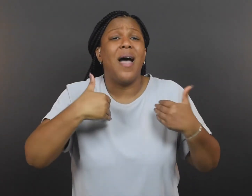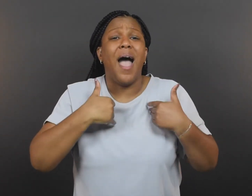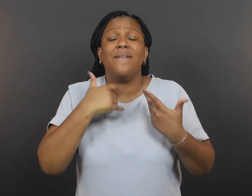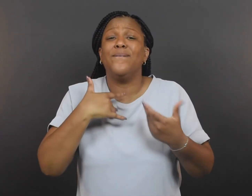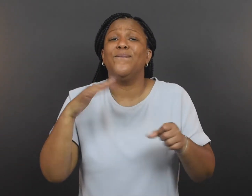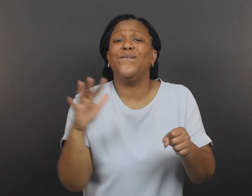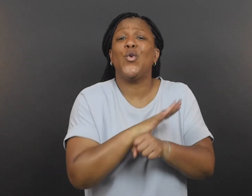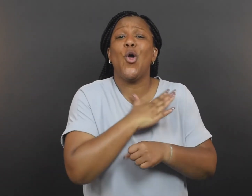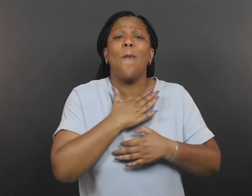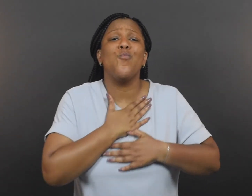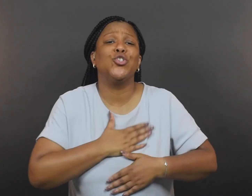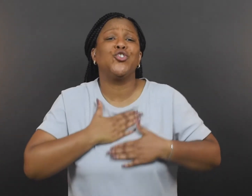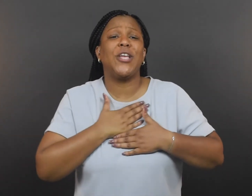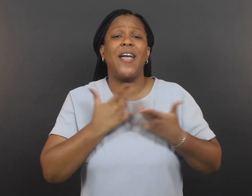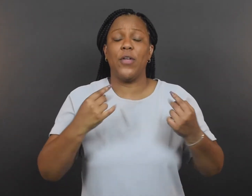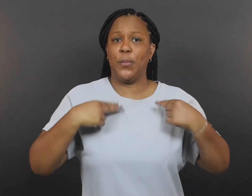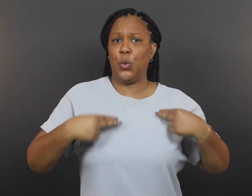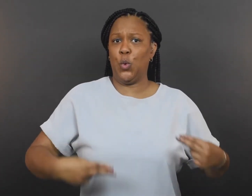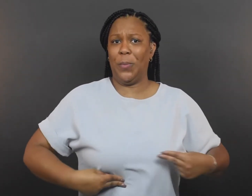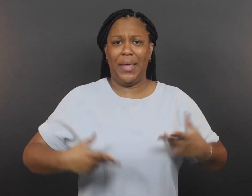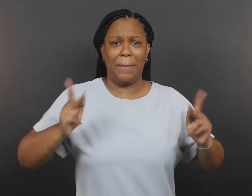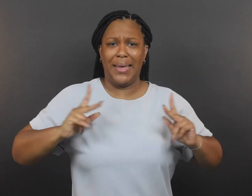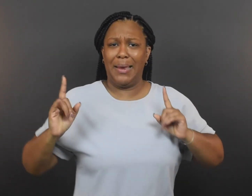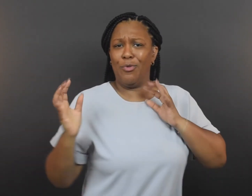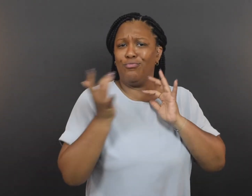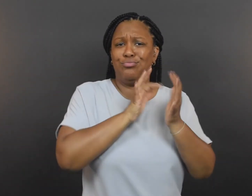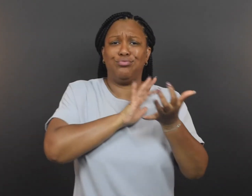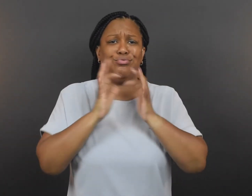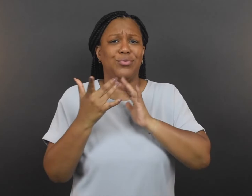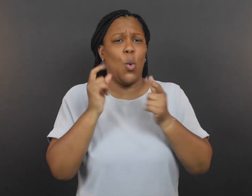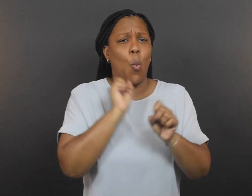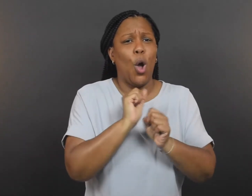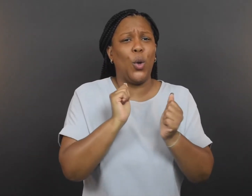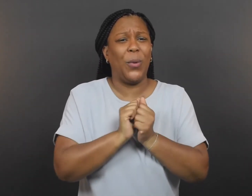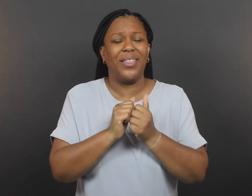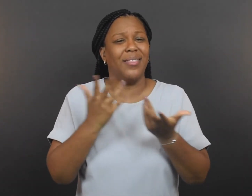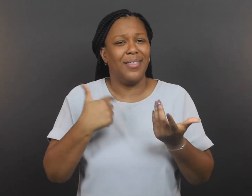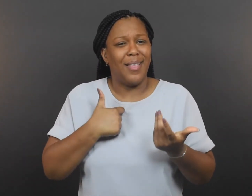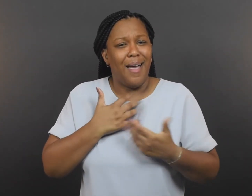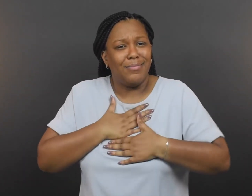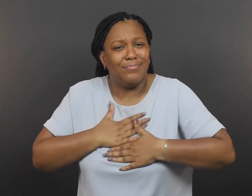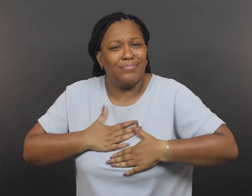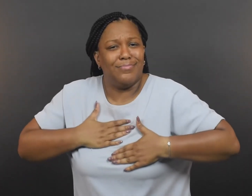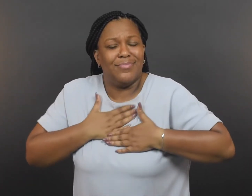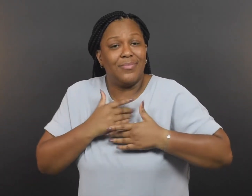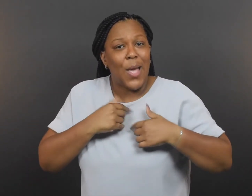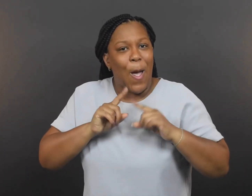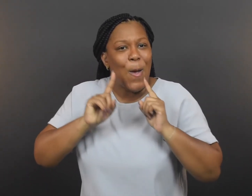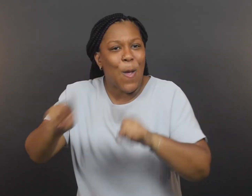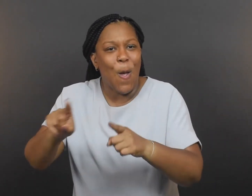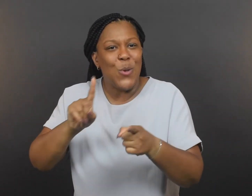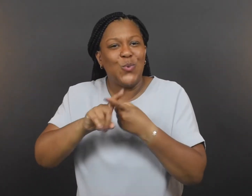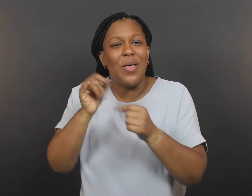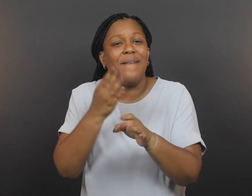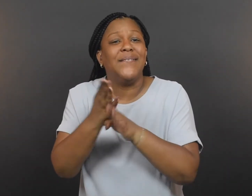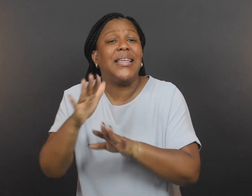of the human component of the work you are doing,” Jessica says. “Going